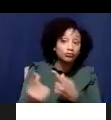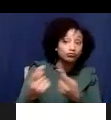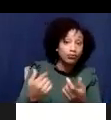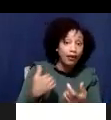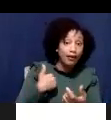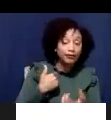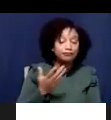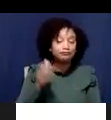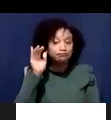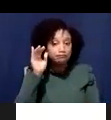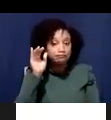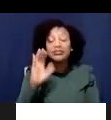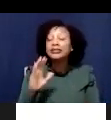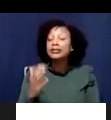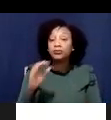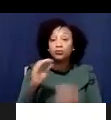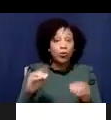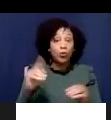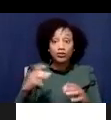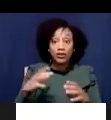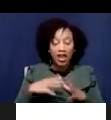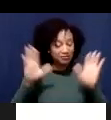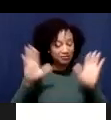meaning if you don't have any, thank you so much for being here.